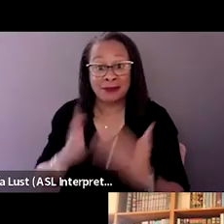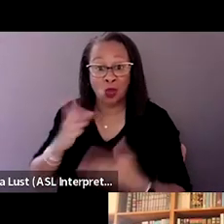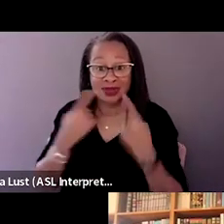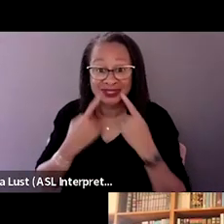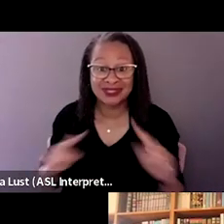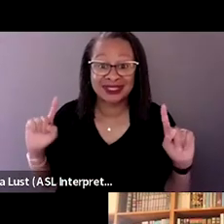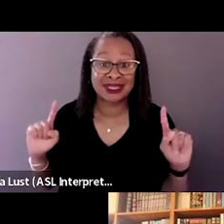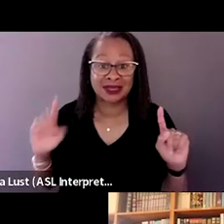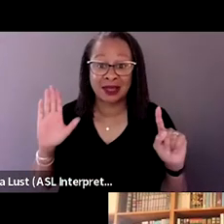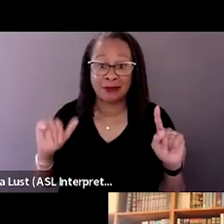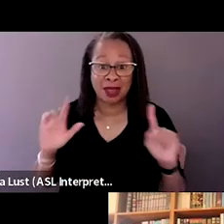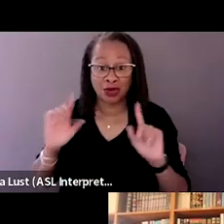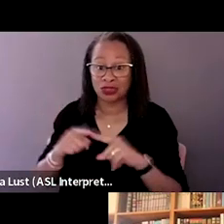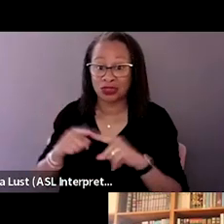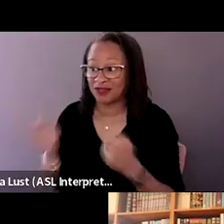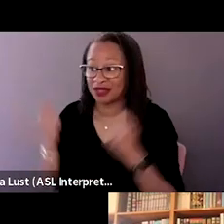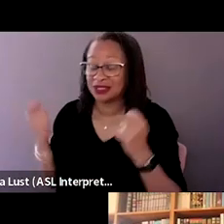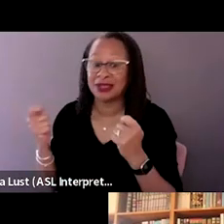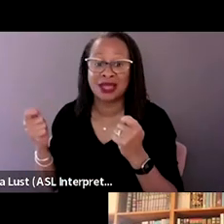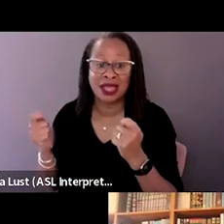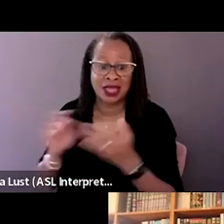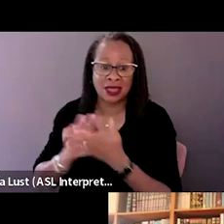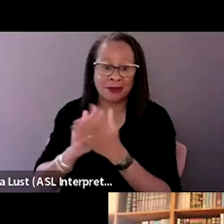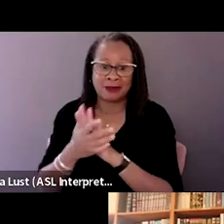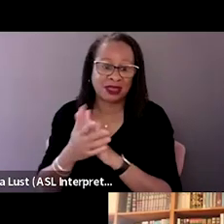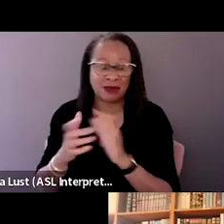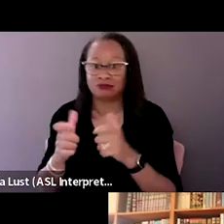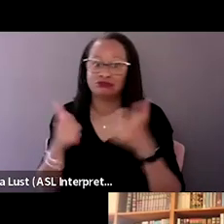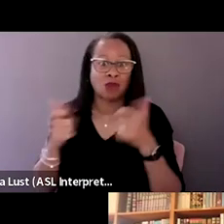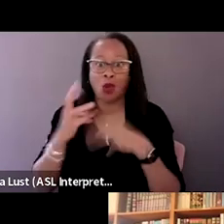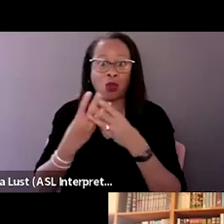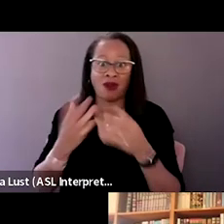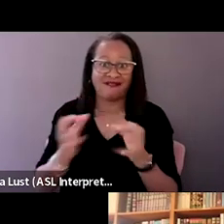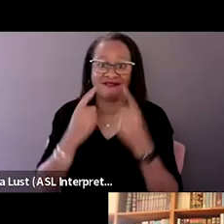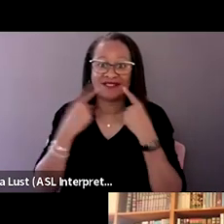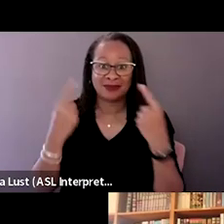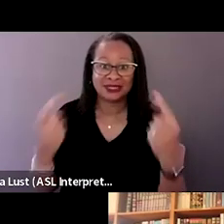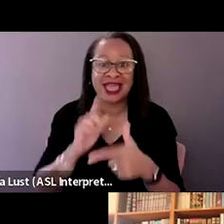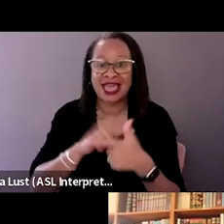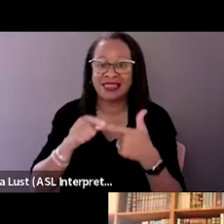by going on a festival and being awarded and then perhaps a broadcaster will be interested.